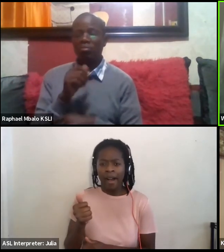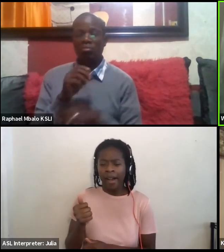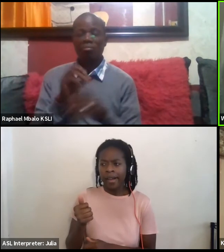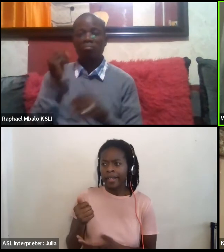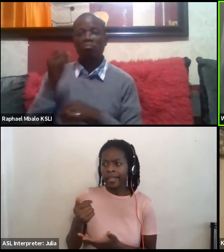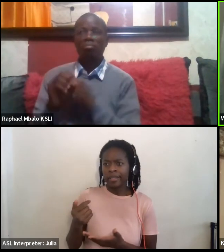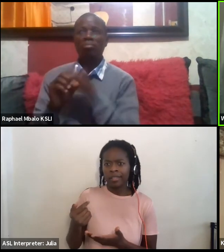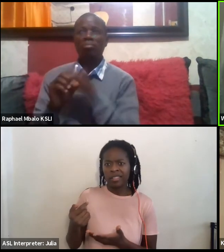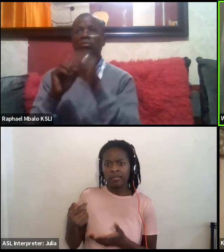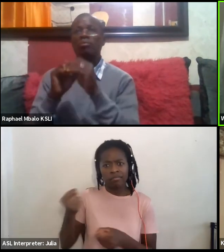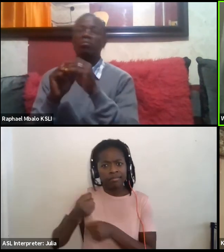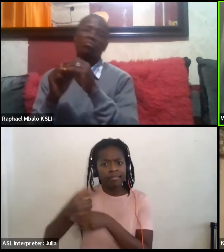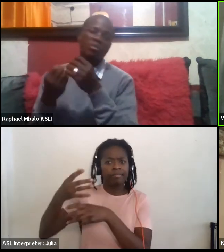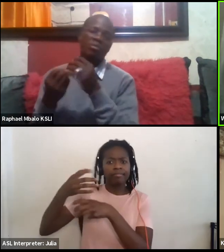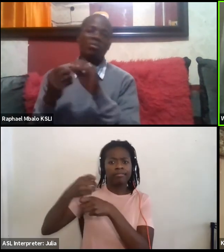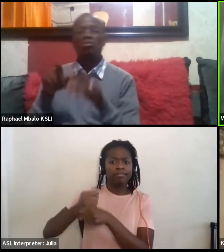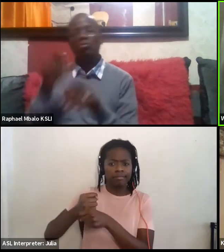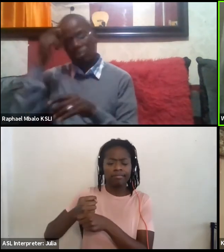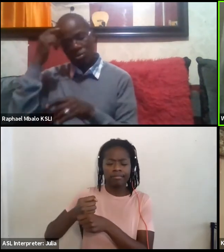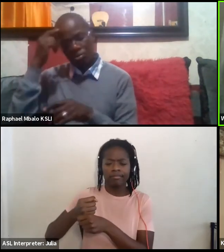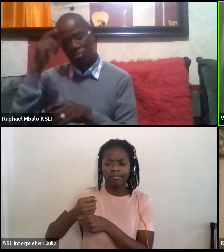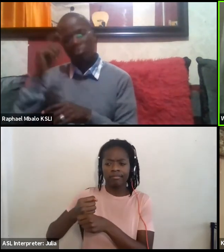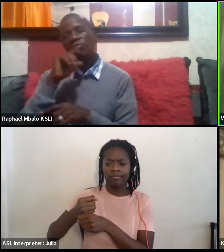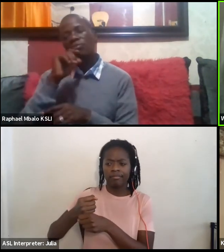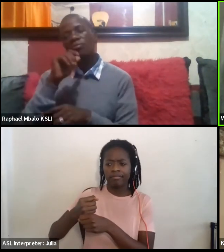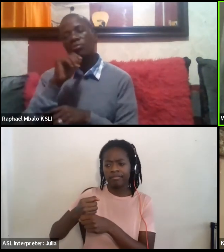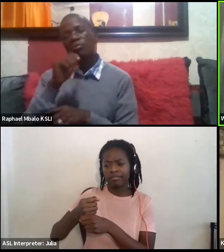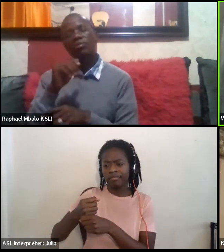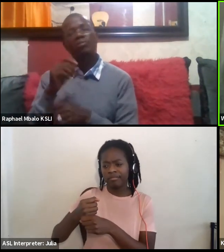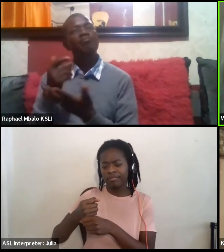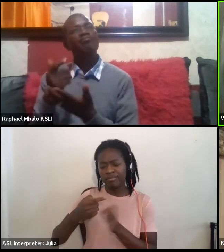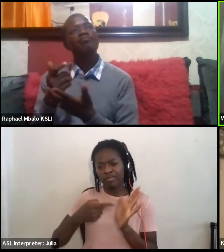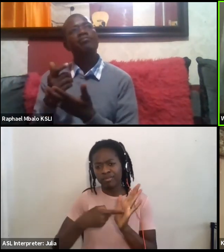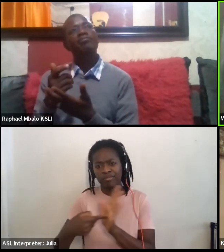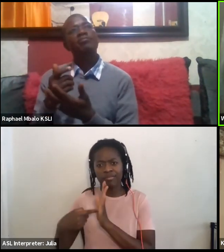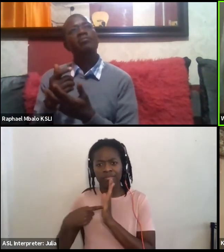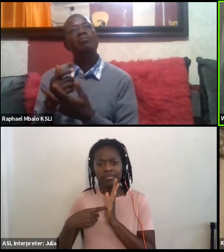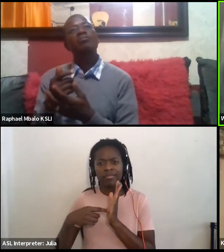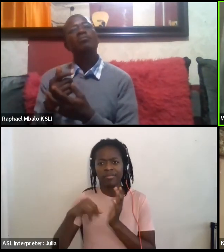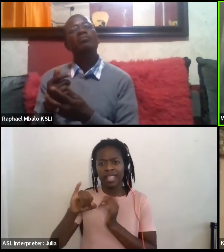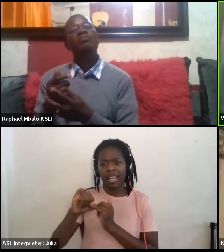in that rehearsal room. You're not breaking a human being